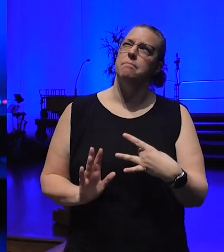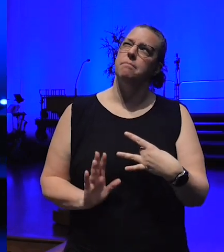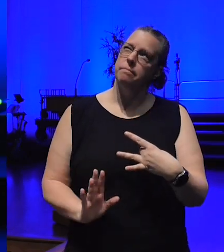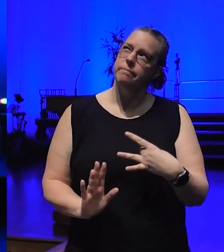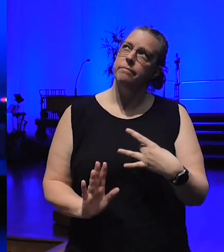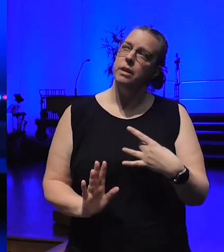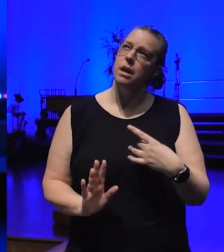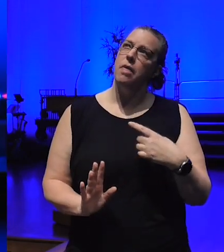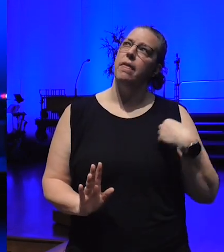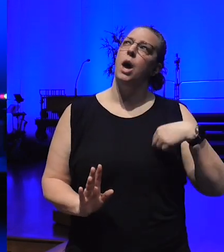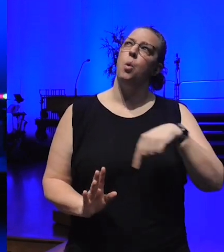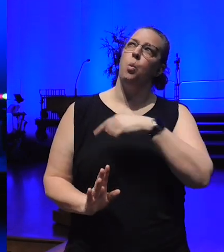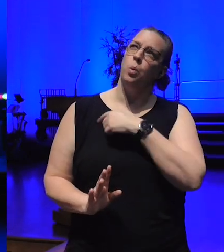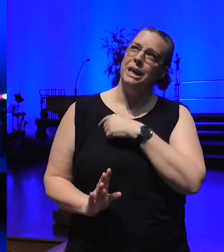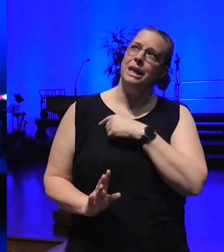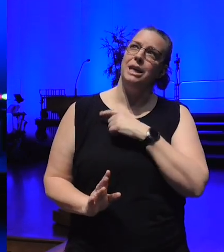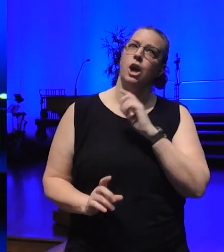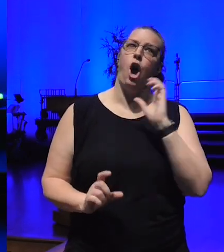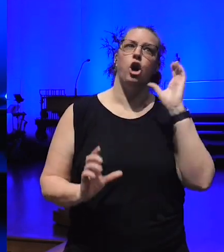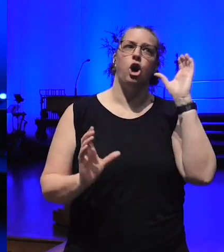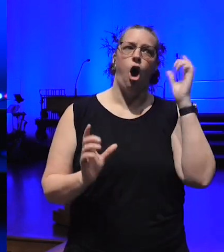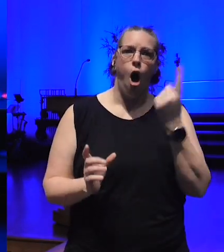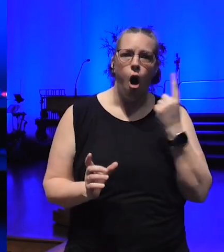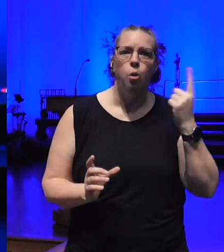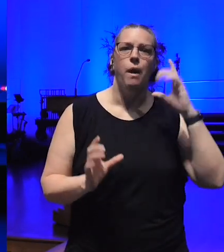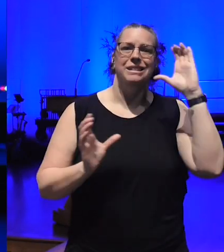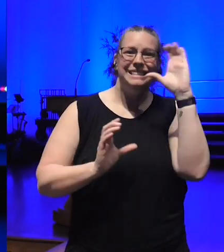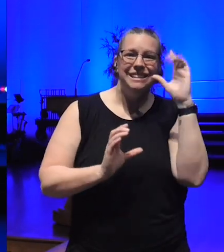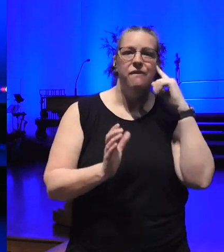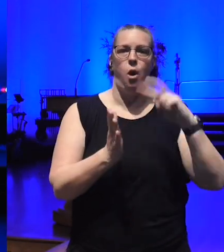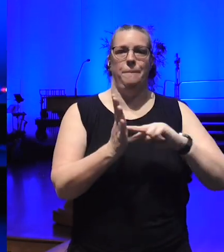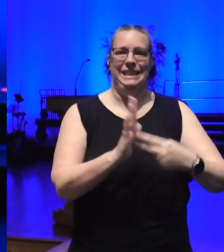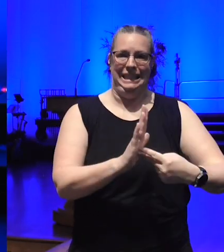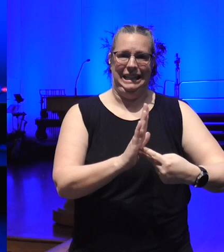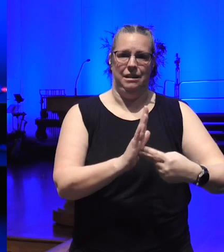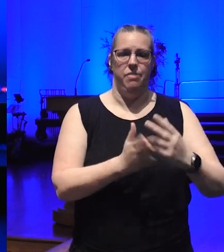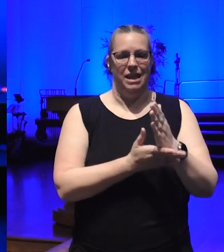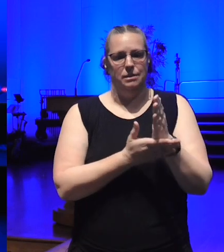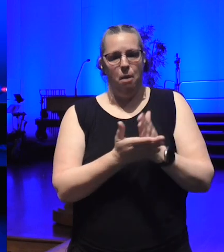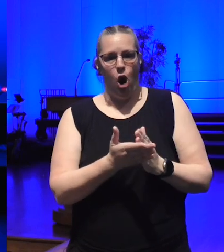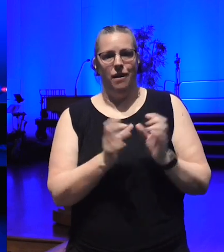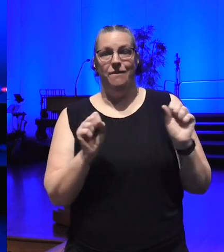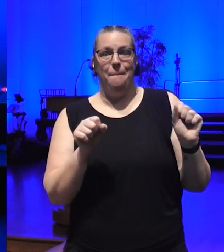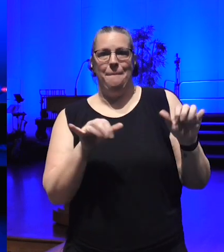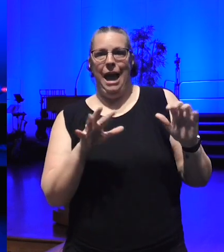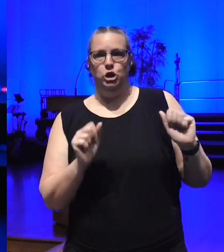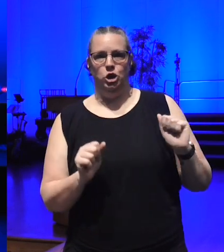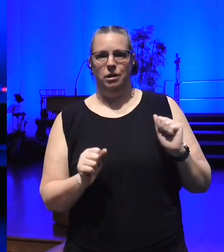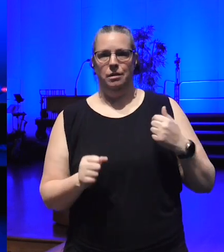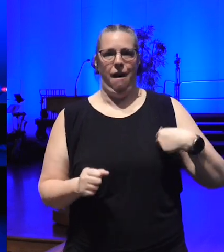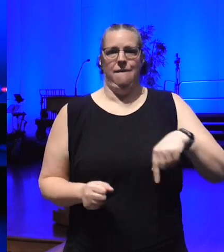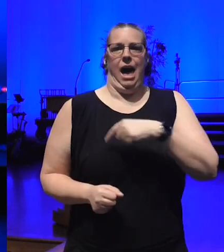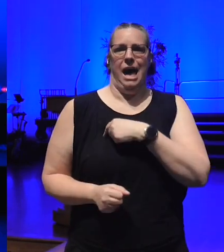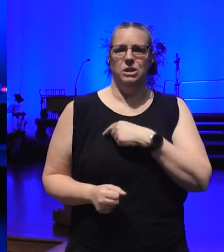creatures of meaning that's part of the magic of our soul is we articulate meaning and yet